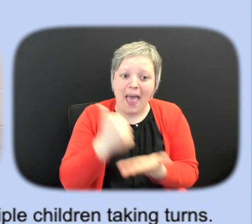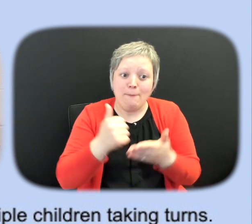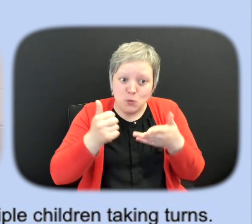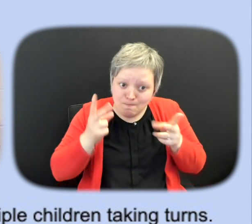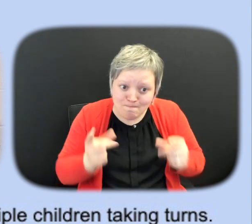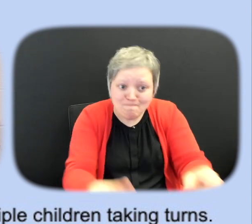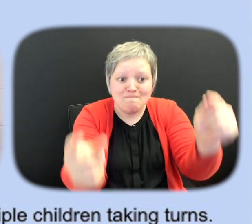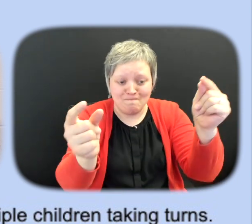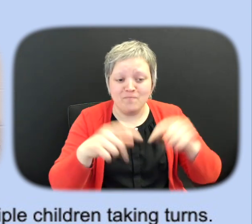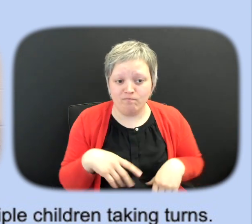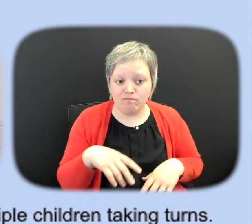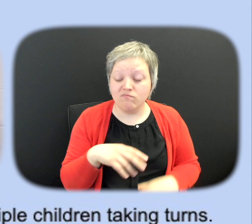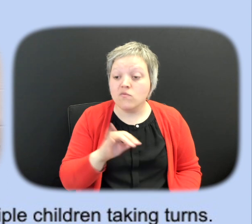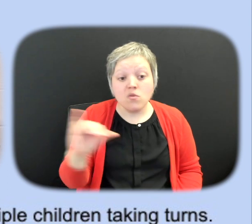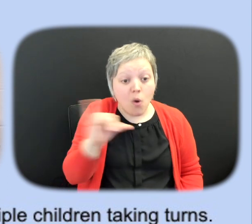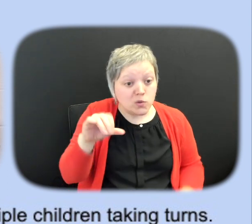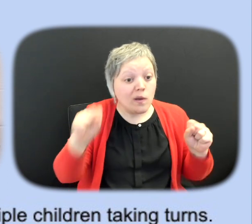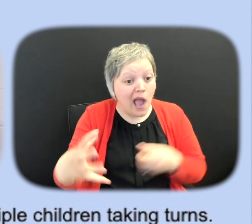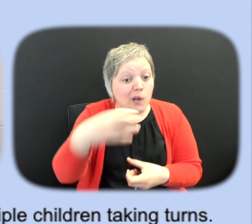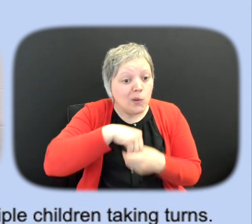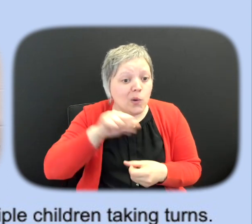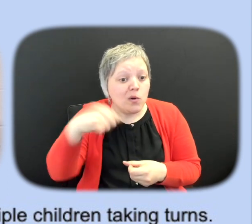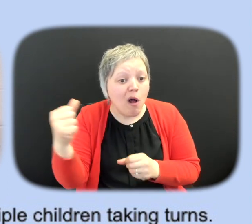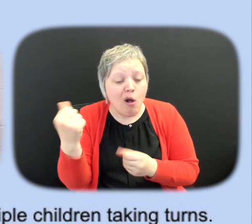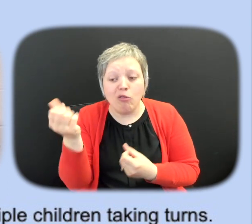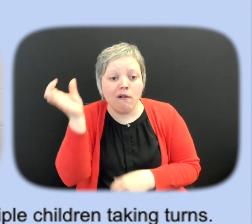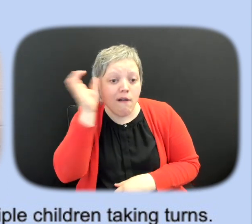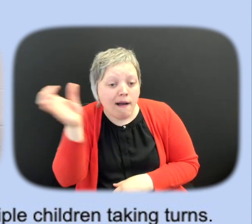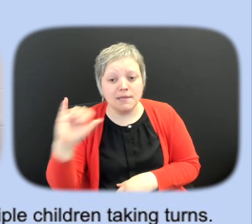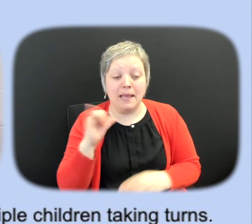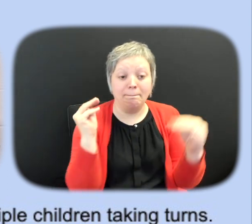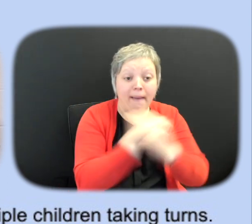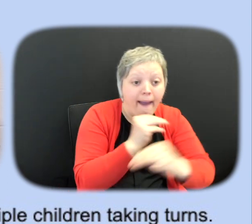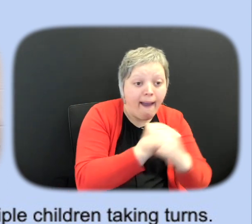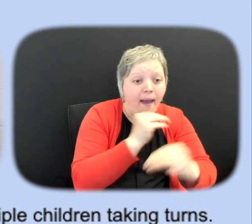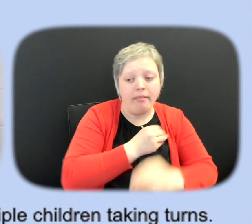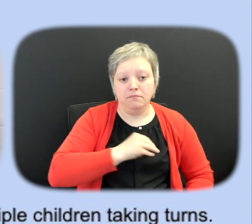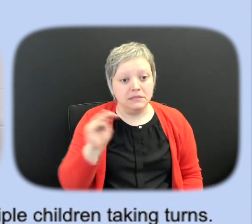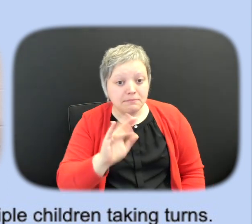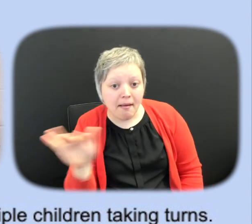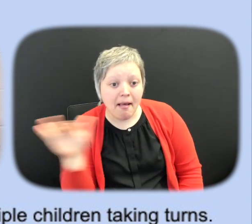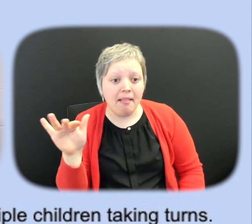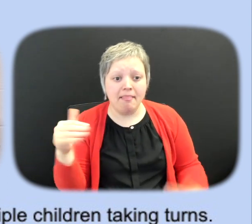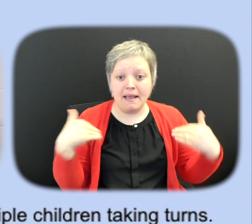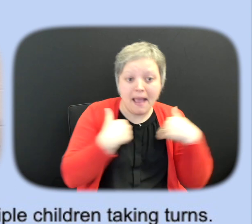activities can also incorporate academics such as math, spelling, animals, shapes and so much more.